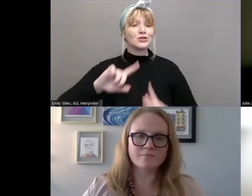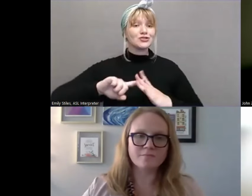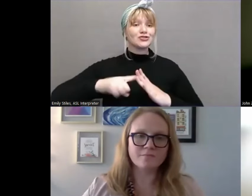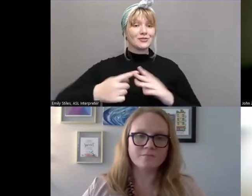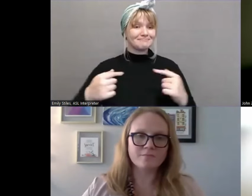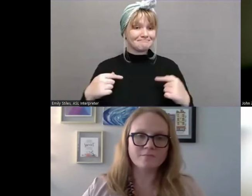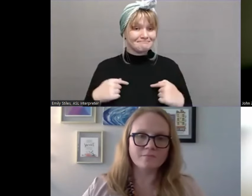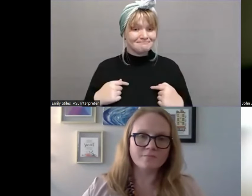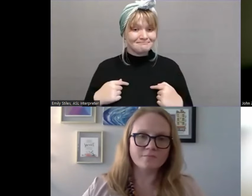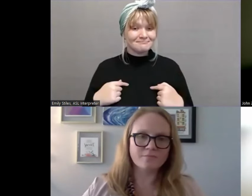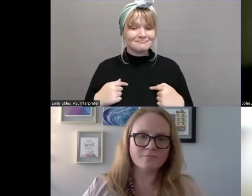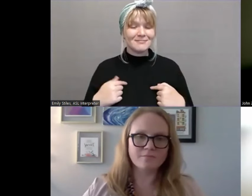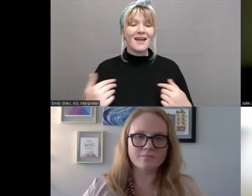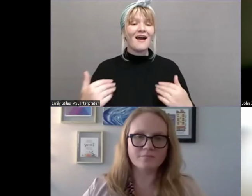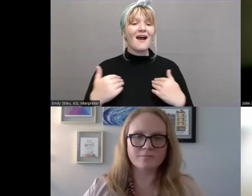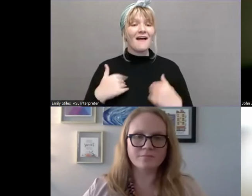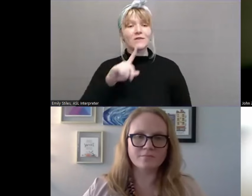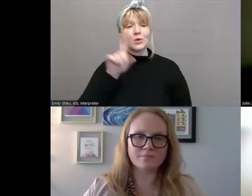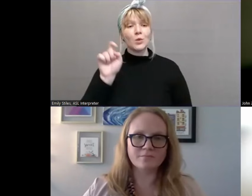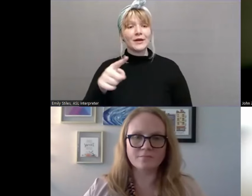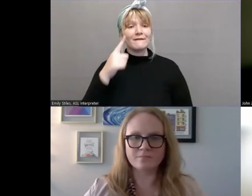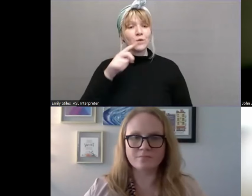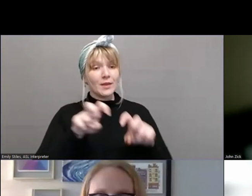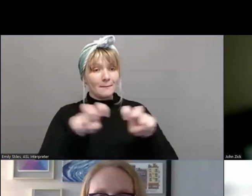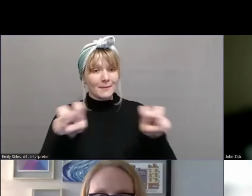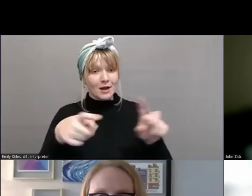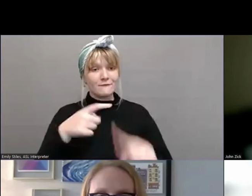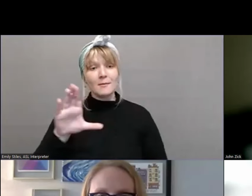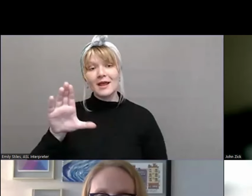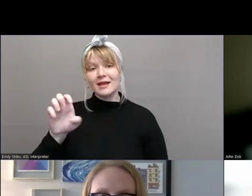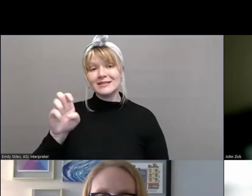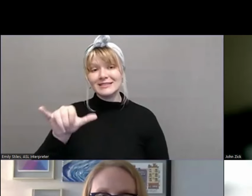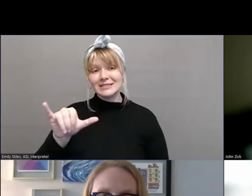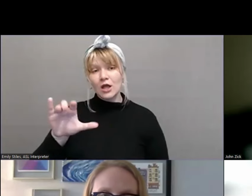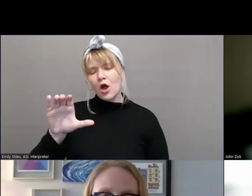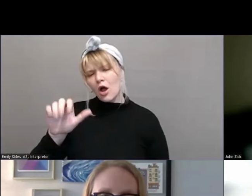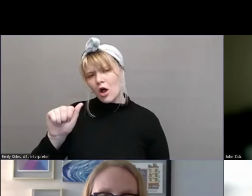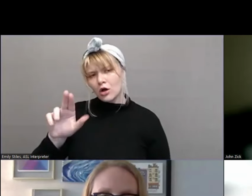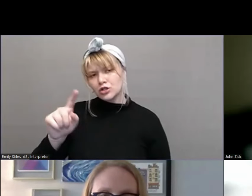for the panel that was received from KC Austern.